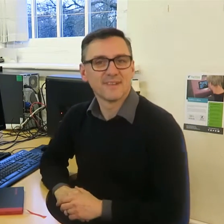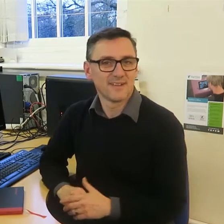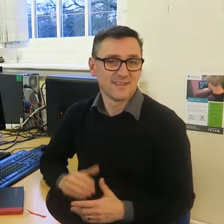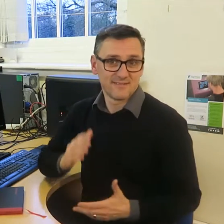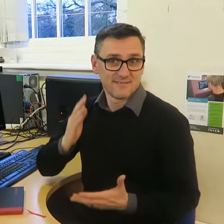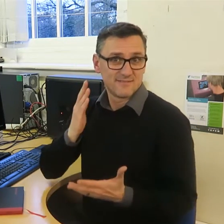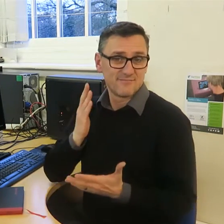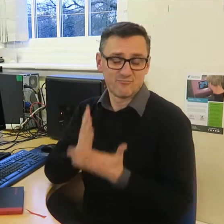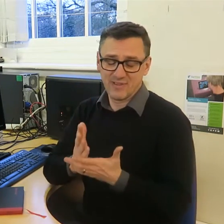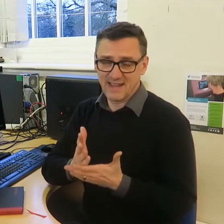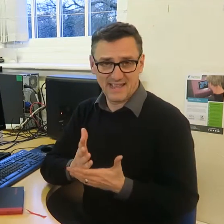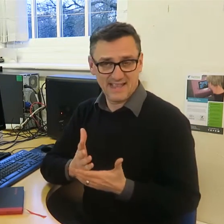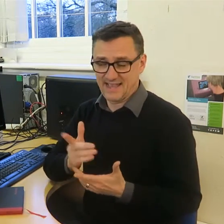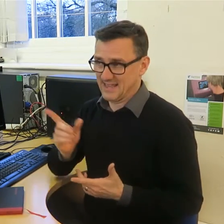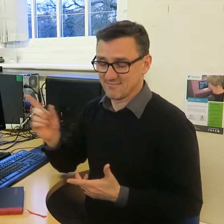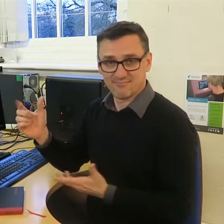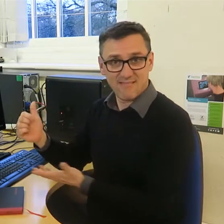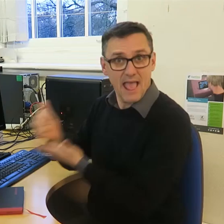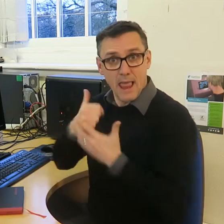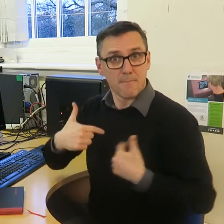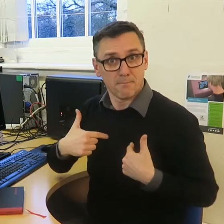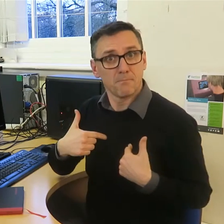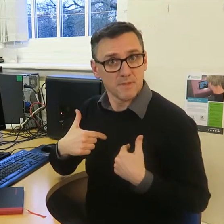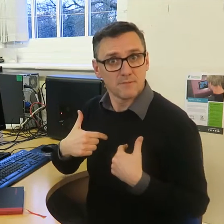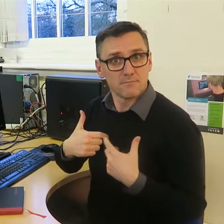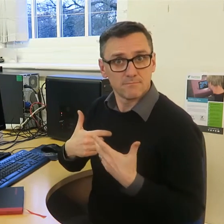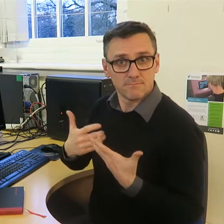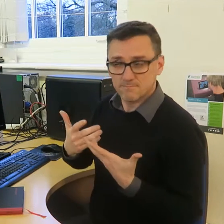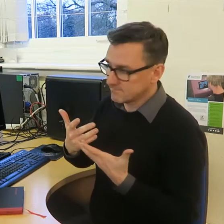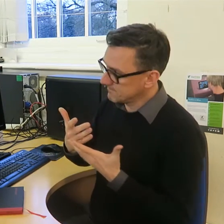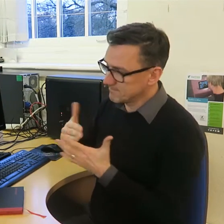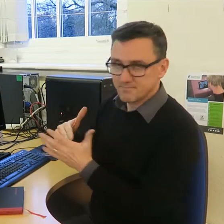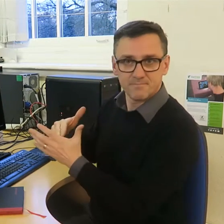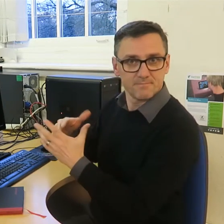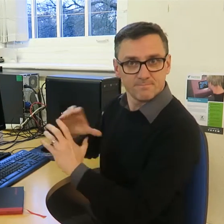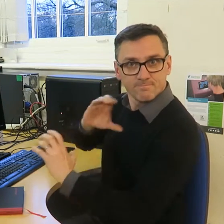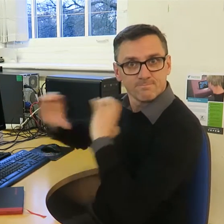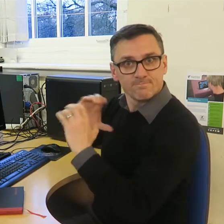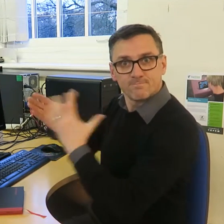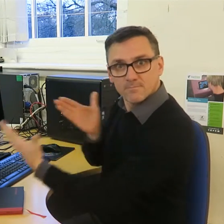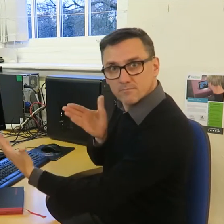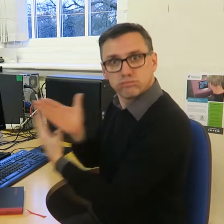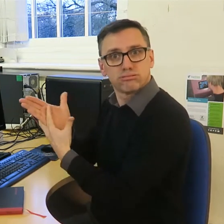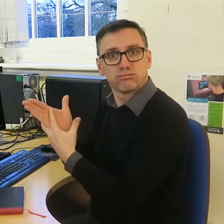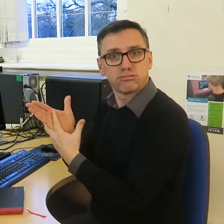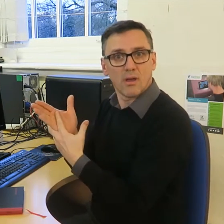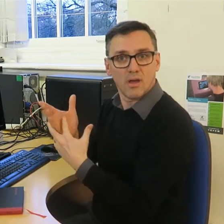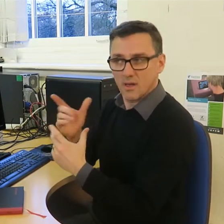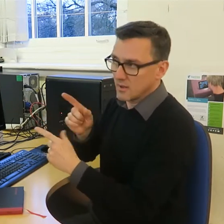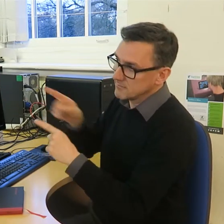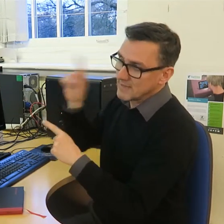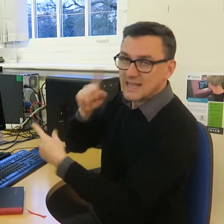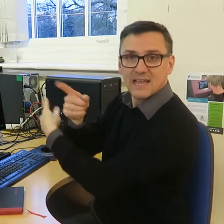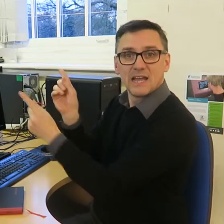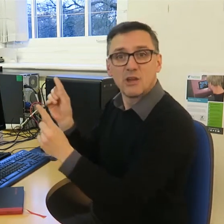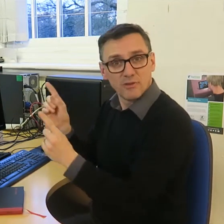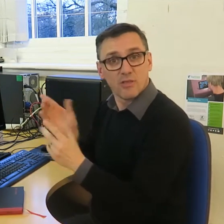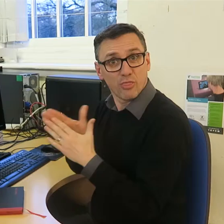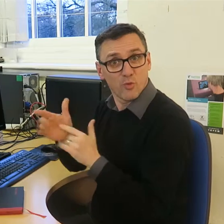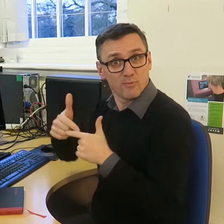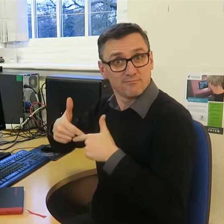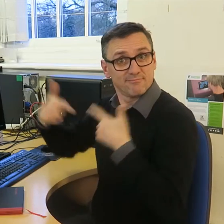This service is really helpful to me as it allows me to communicate with hearing people using remote video interpreting.